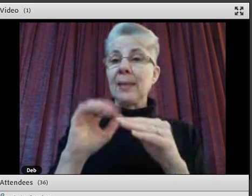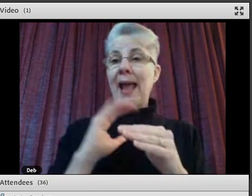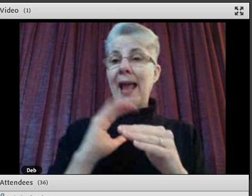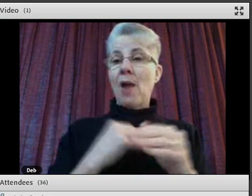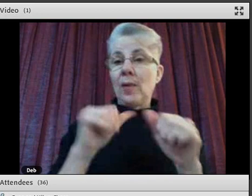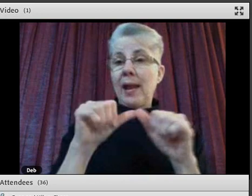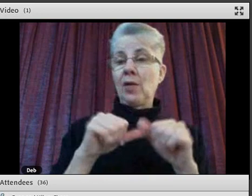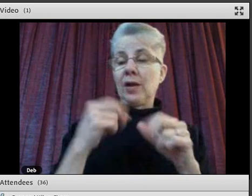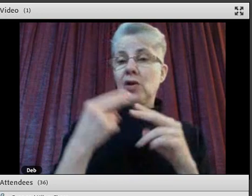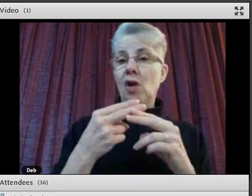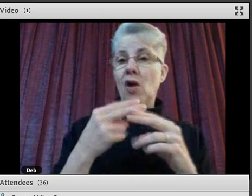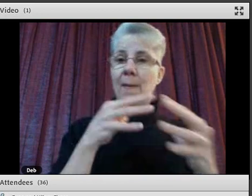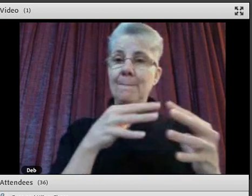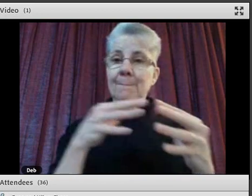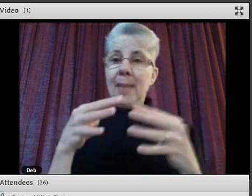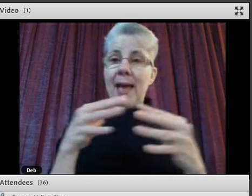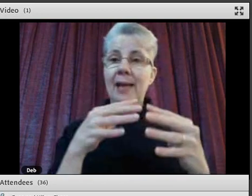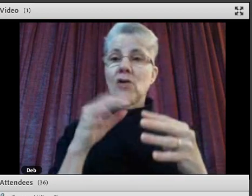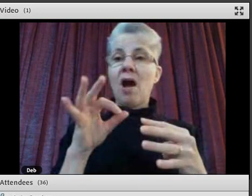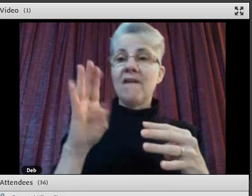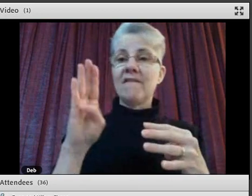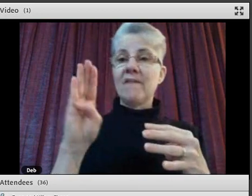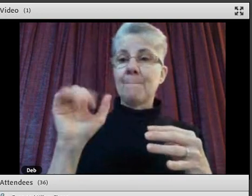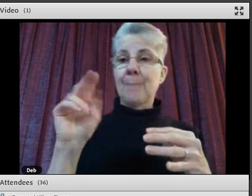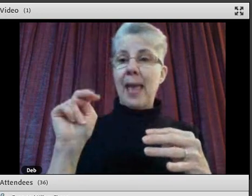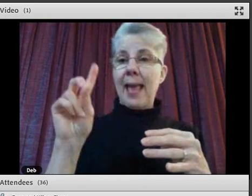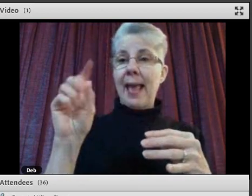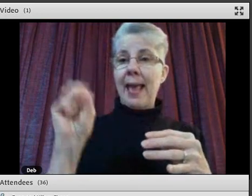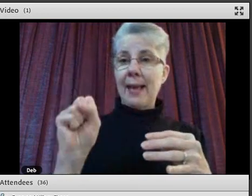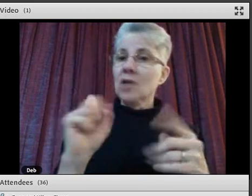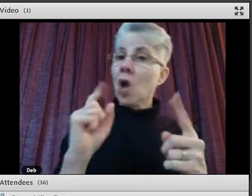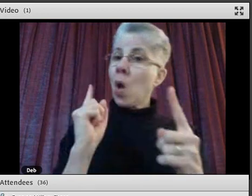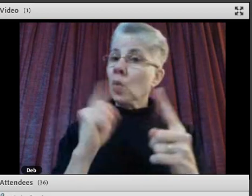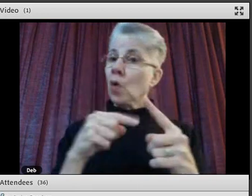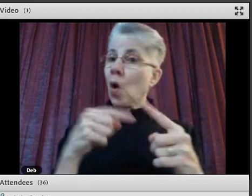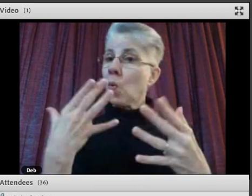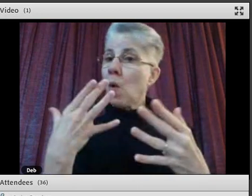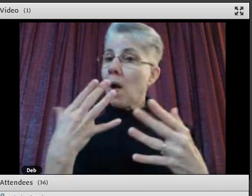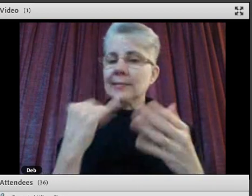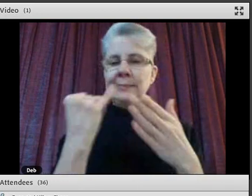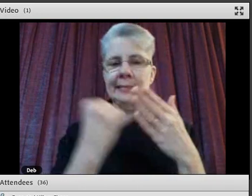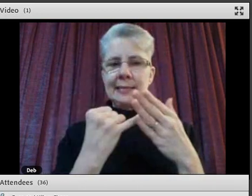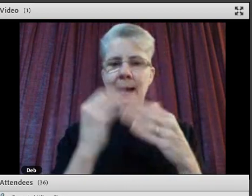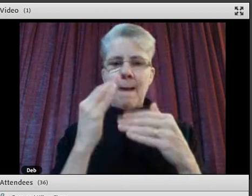called Battle of the Bands. And goal is design, build, and play a musical instrument